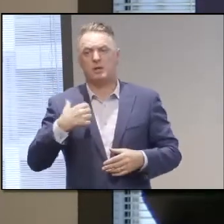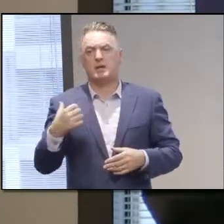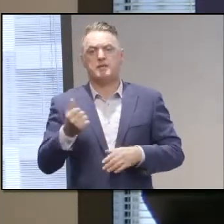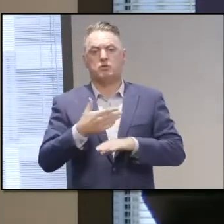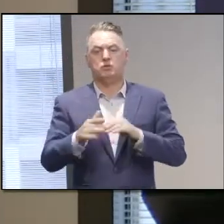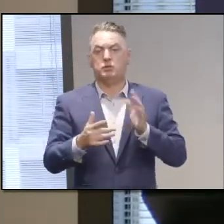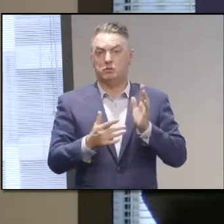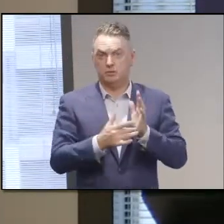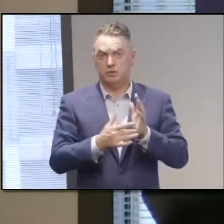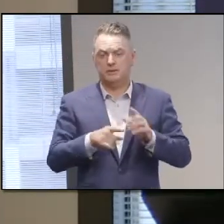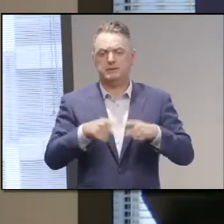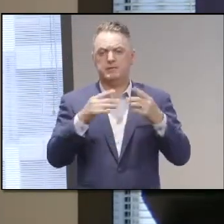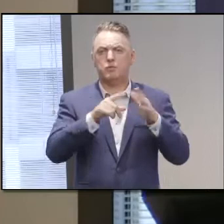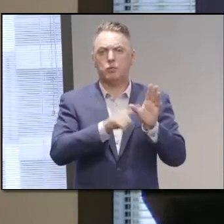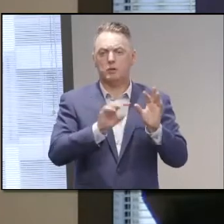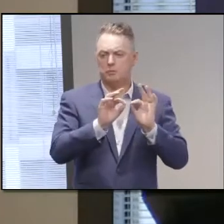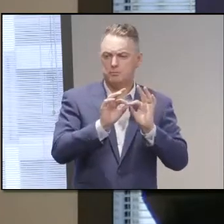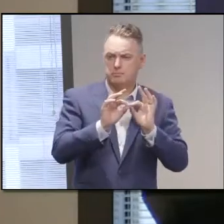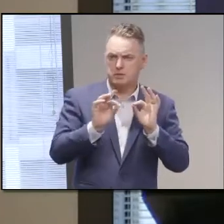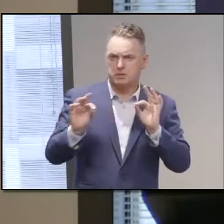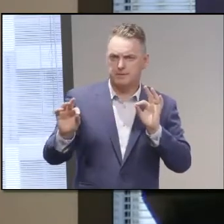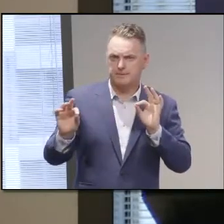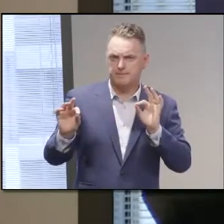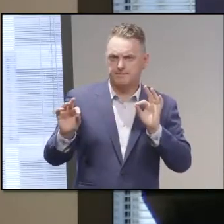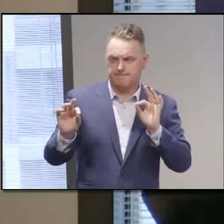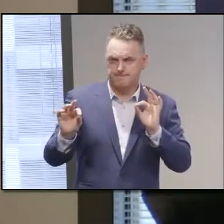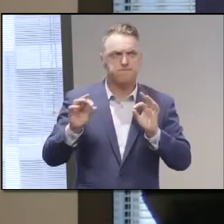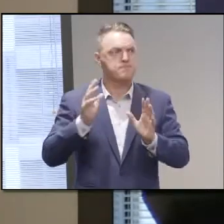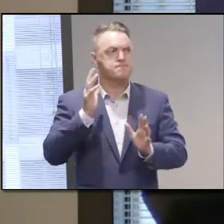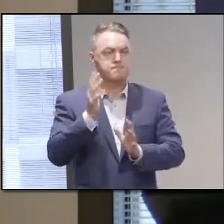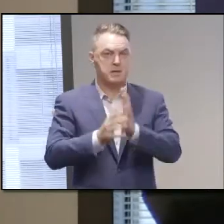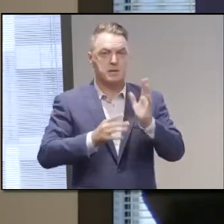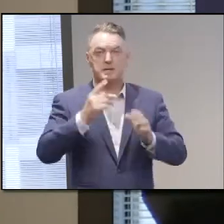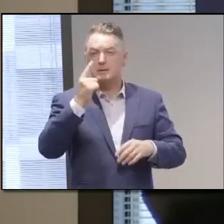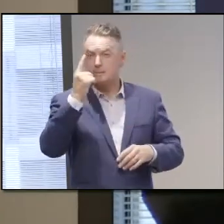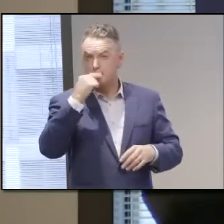of measuring these pollutants and importantly where people are able to understand where the